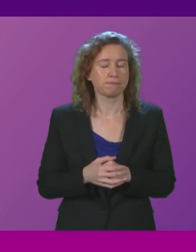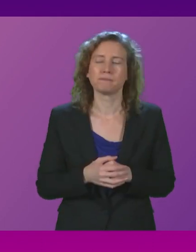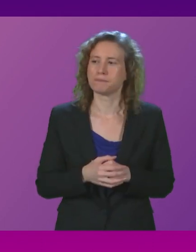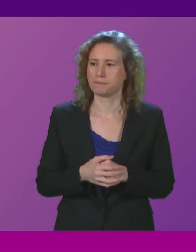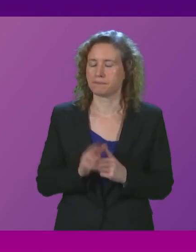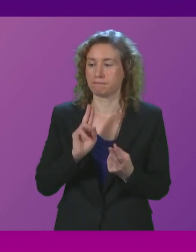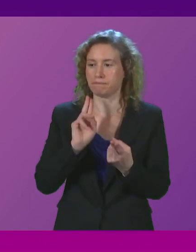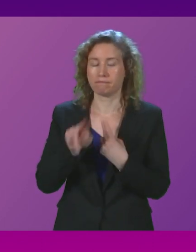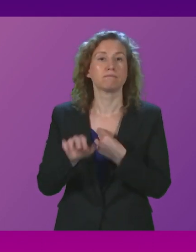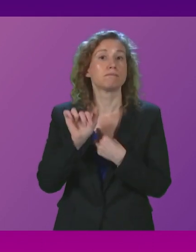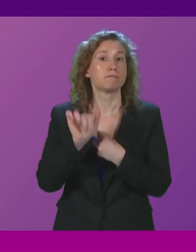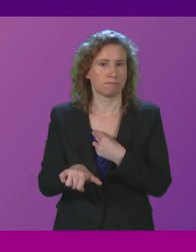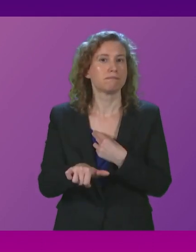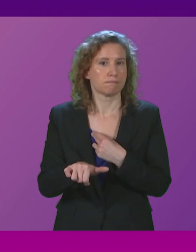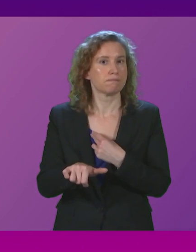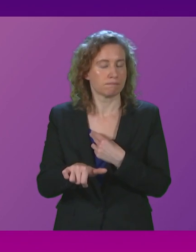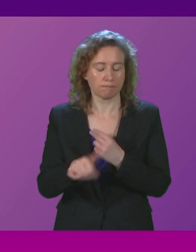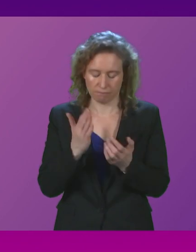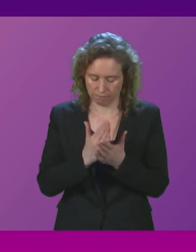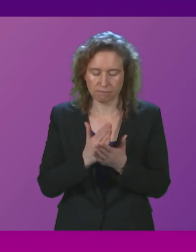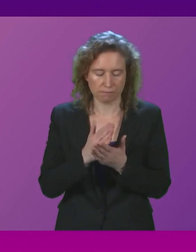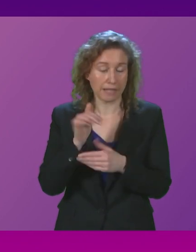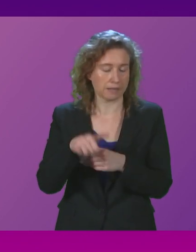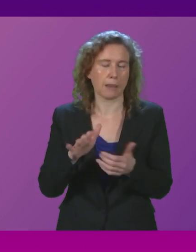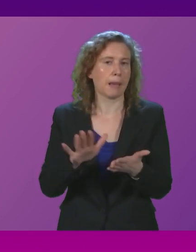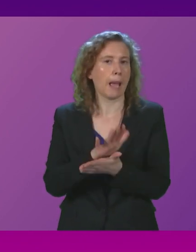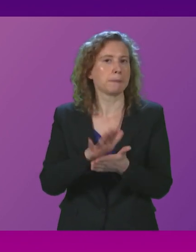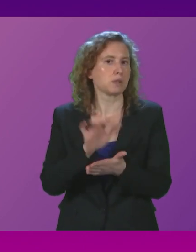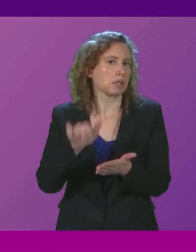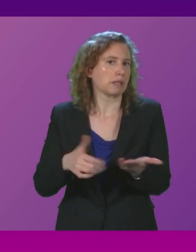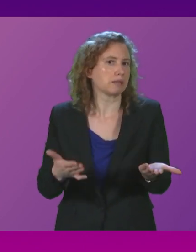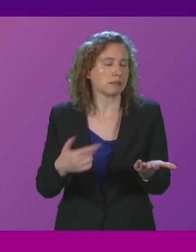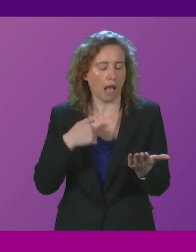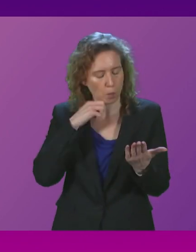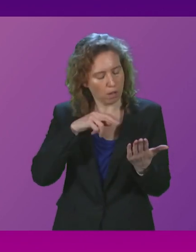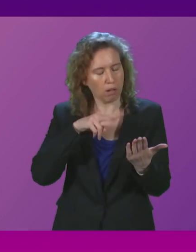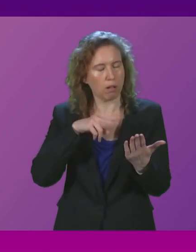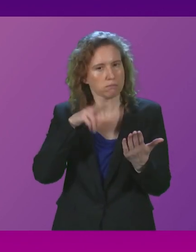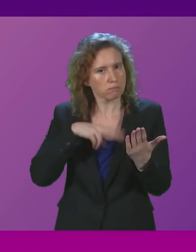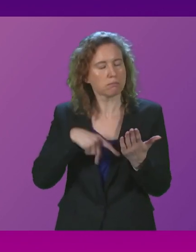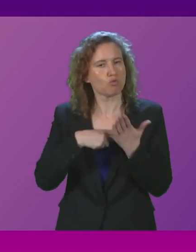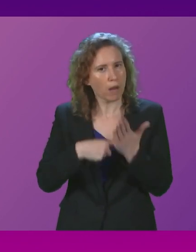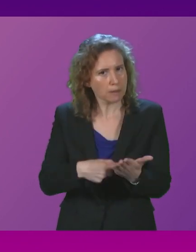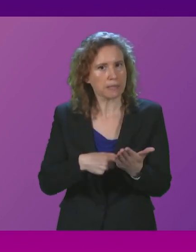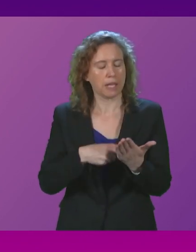I am happy to give that assurance and to engage in more detail on all of that.